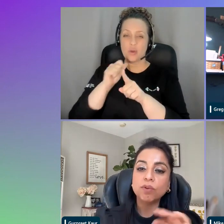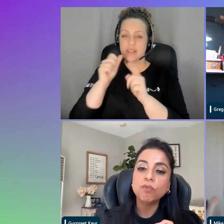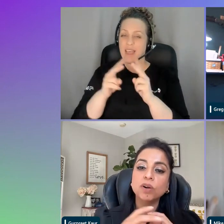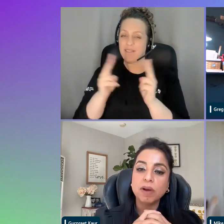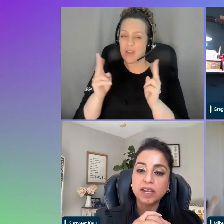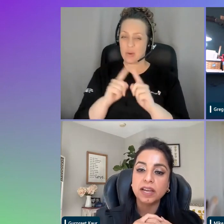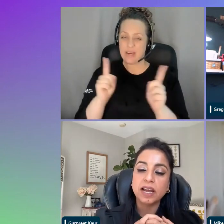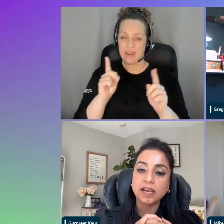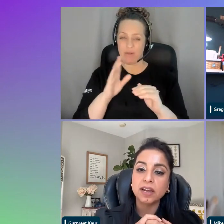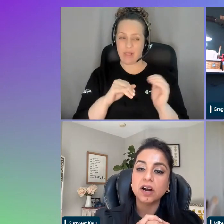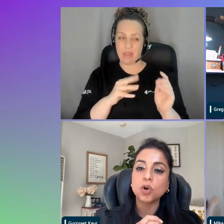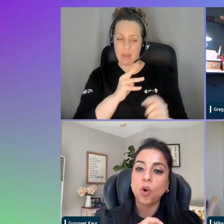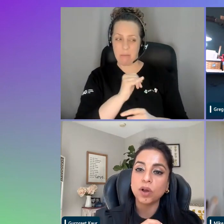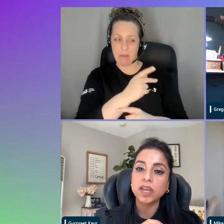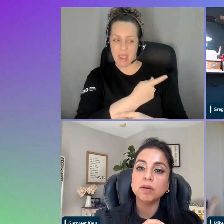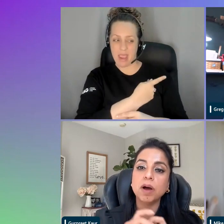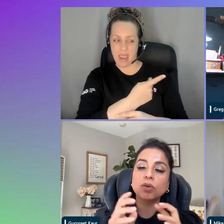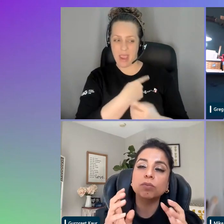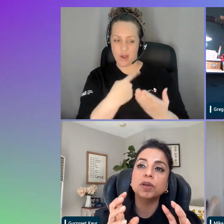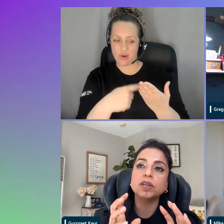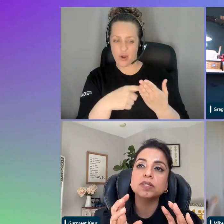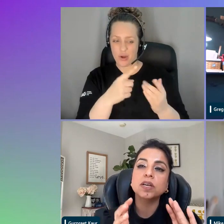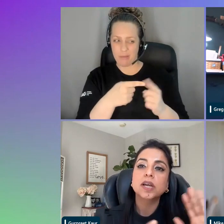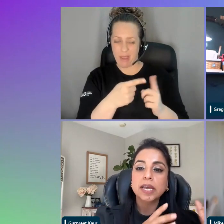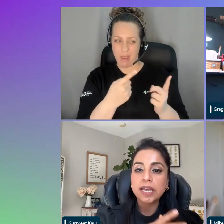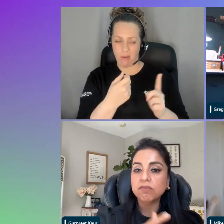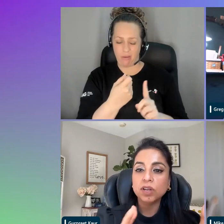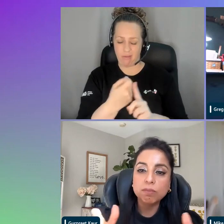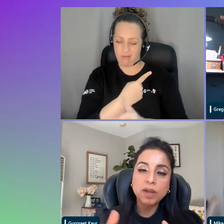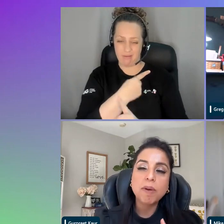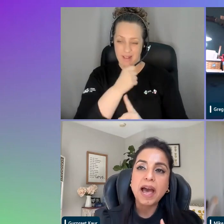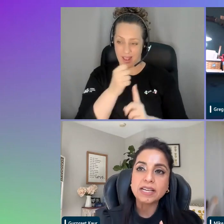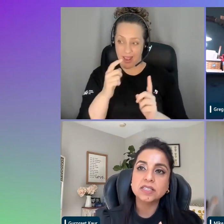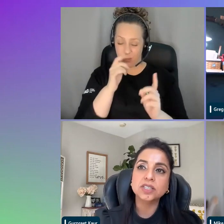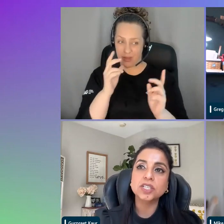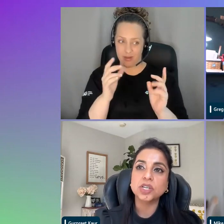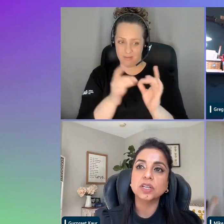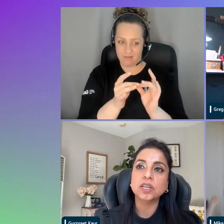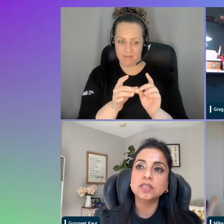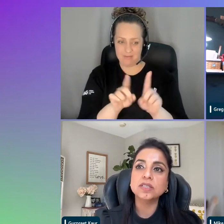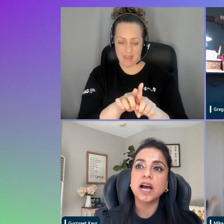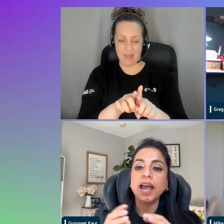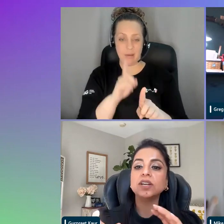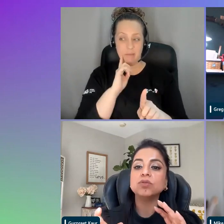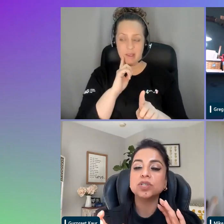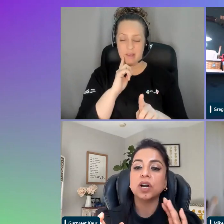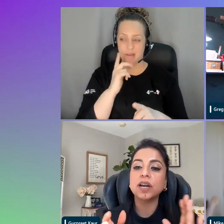different from what Mike and I are talking about, because is even in my past three journeys, I had to start at different